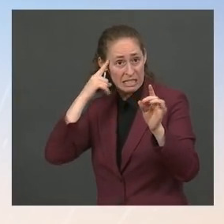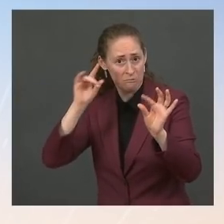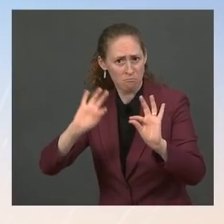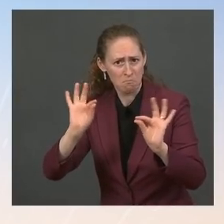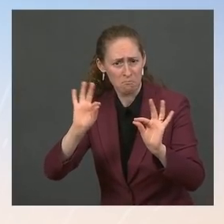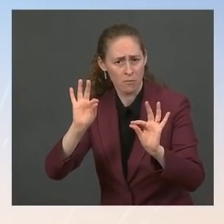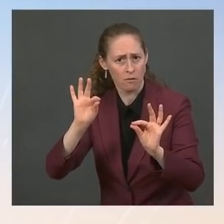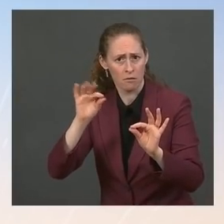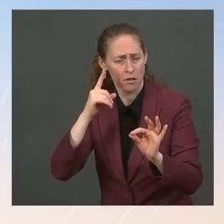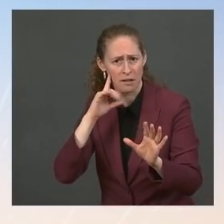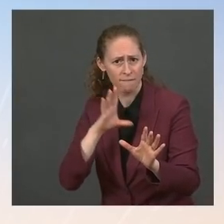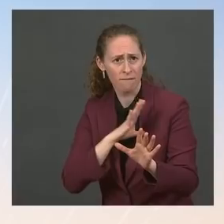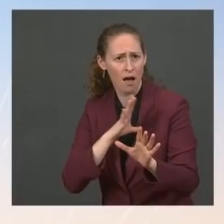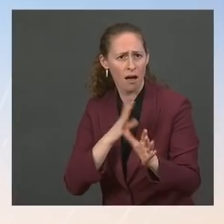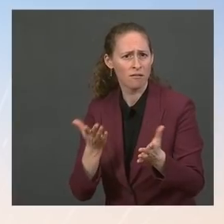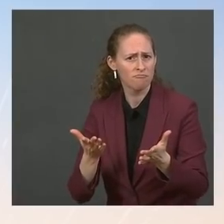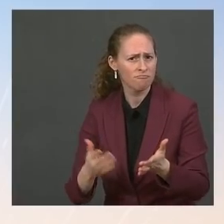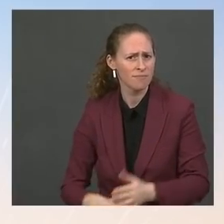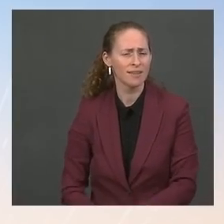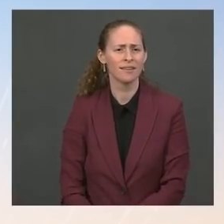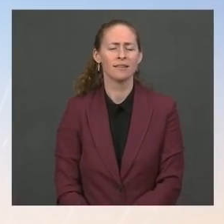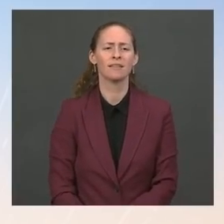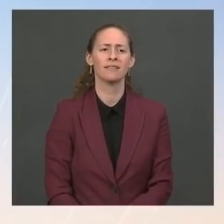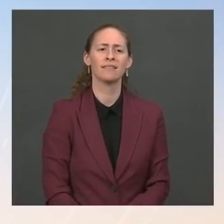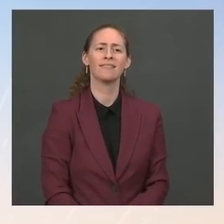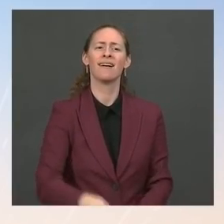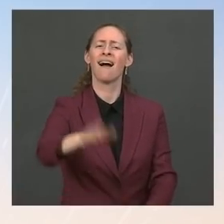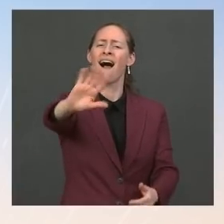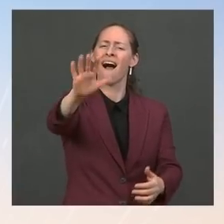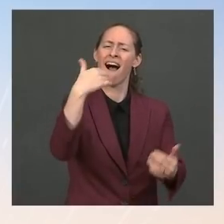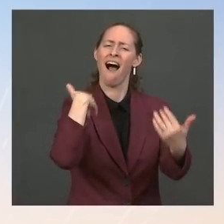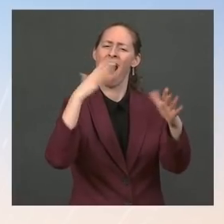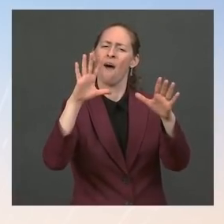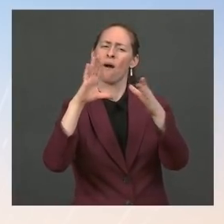there are a couple of reasons for that. But some of the people -- the workers -- and we've seen this statistically